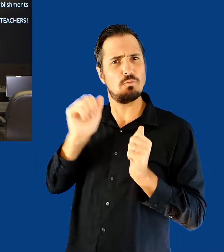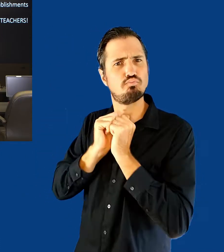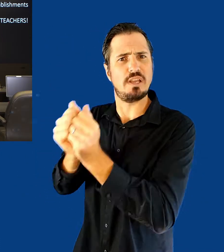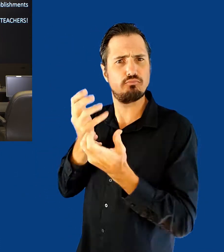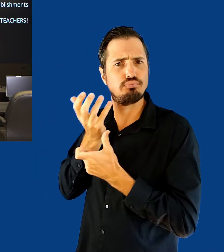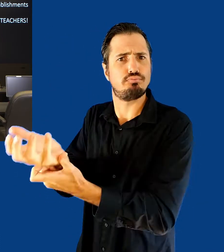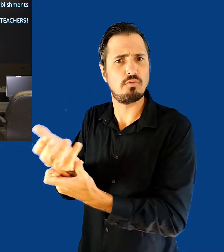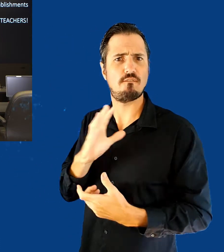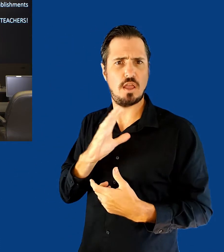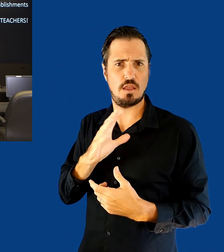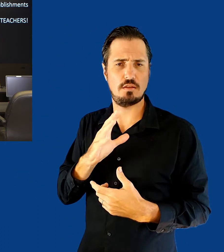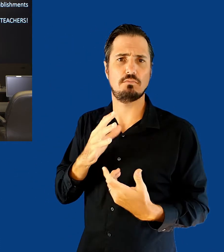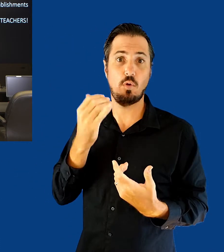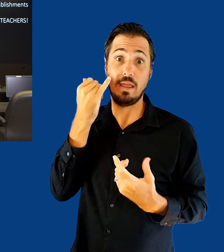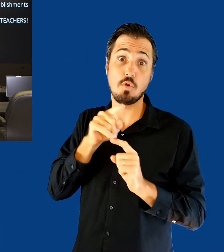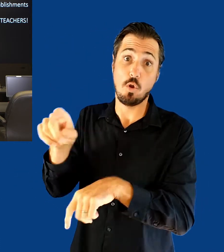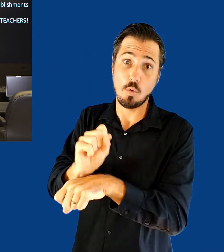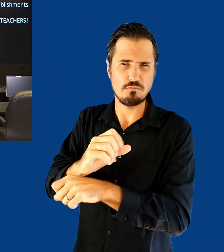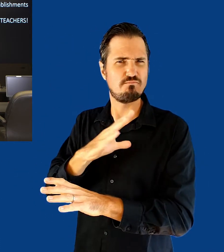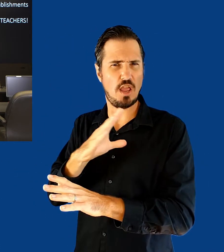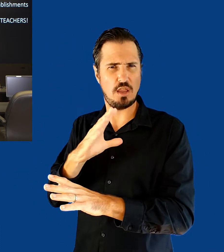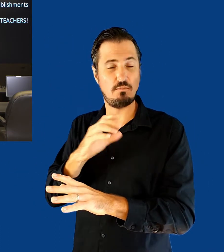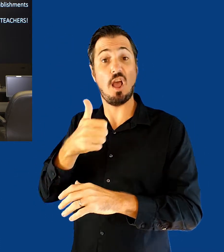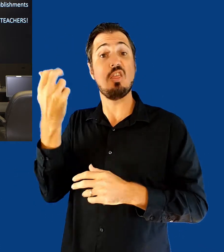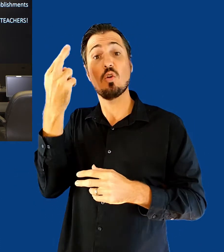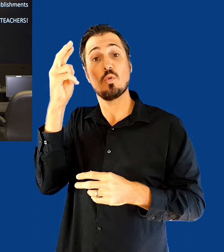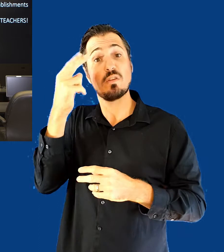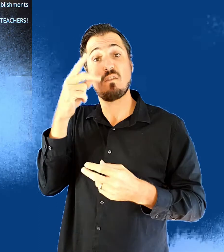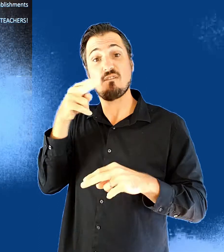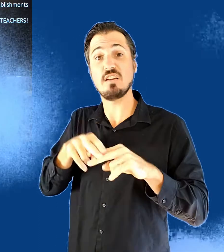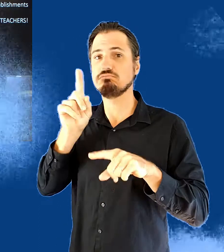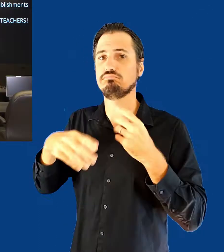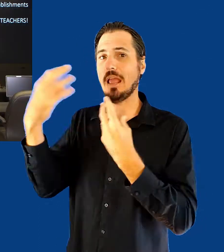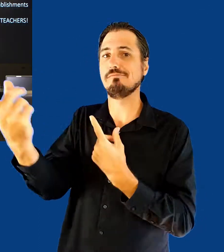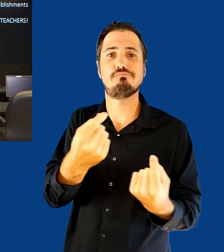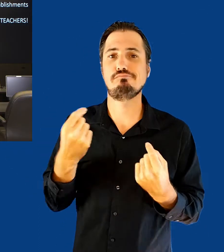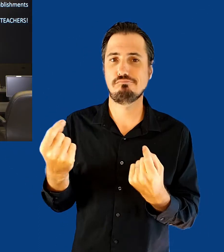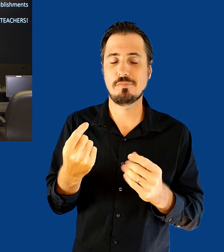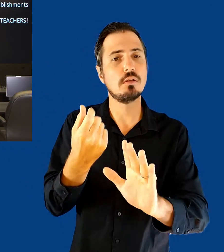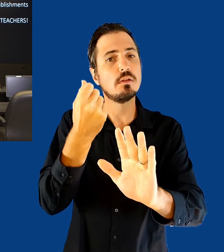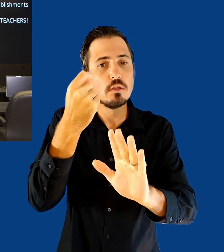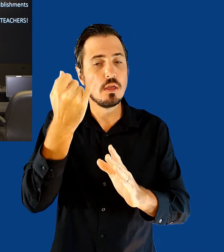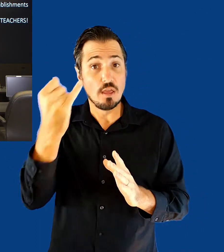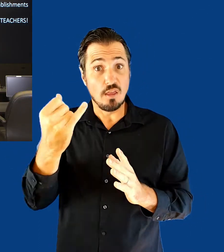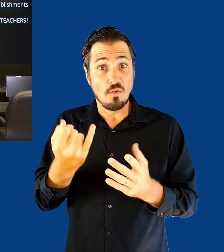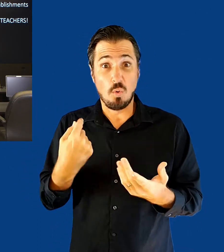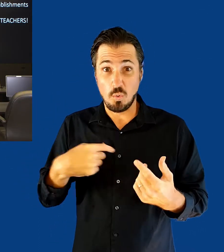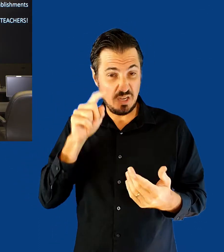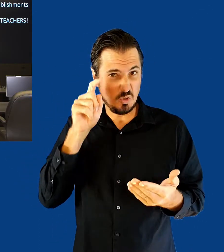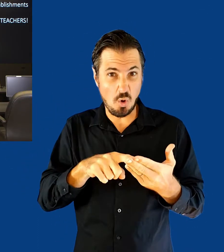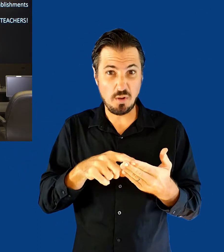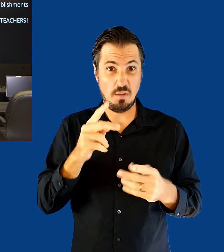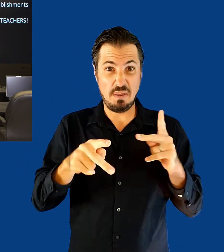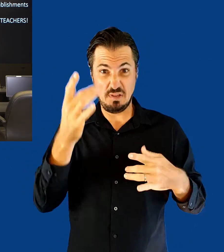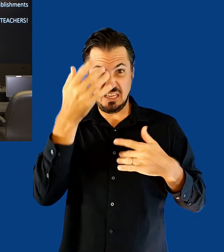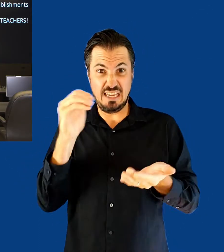At some point down the road, if we see another a spike in cases, we may need to revisit the nightly curfew to help preserve our first responder resources.